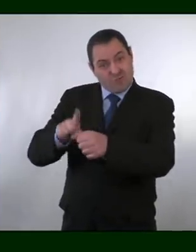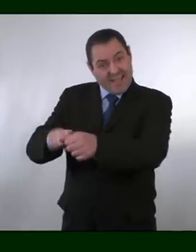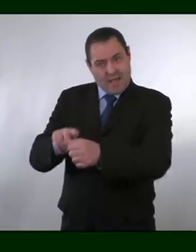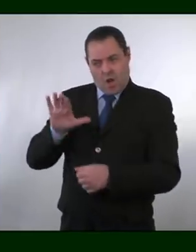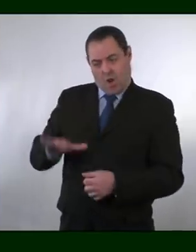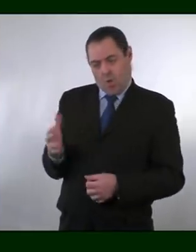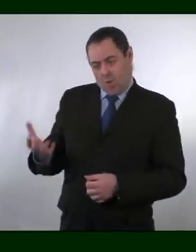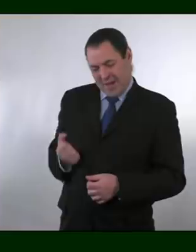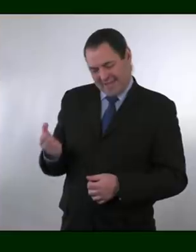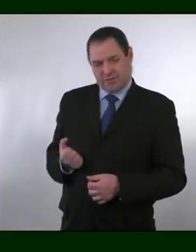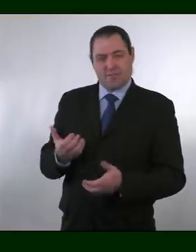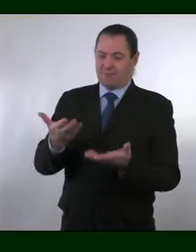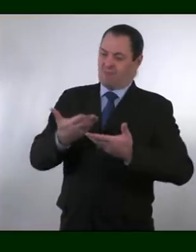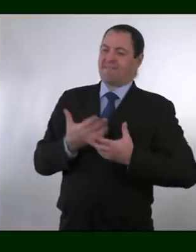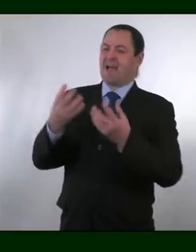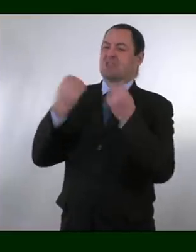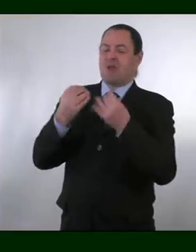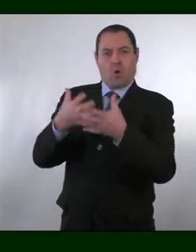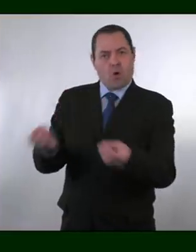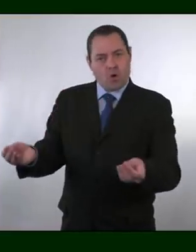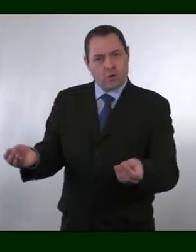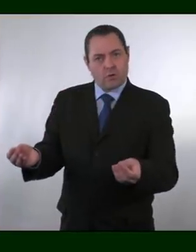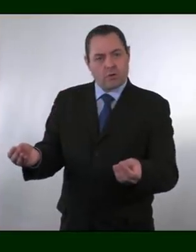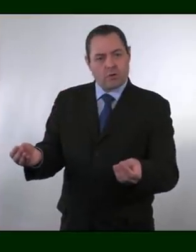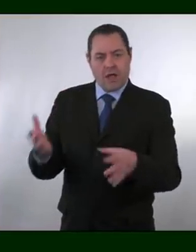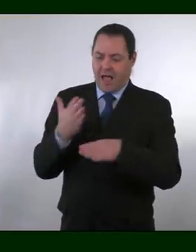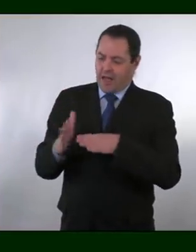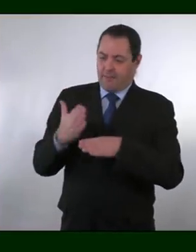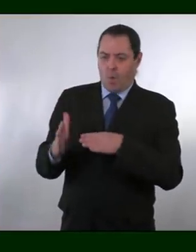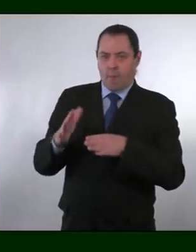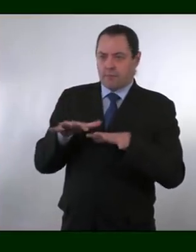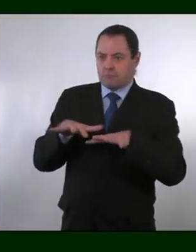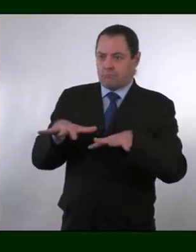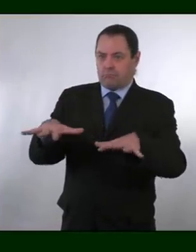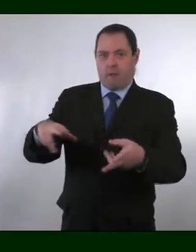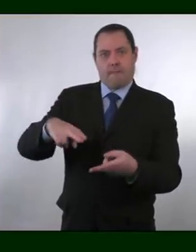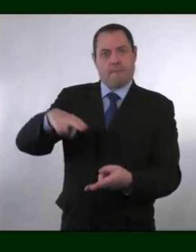training opportunities. With unemployment levels rising, will the Prime Minister today act on his